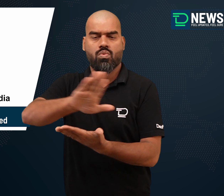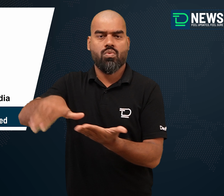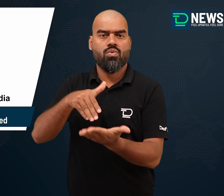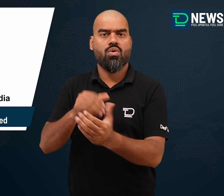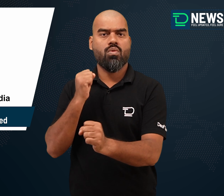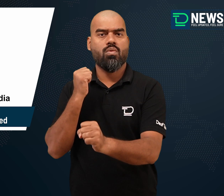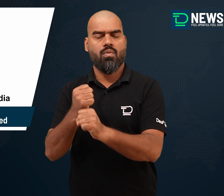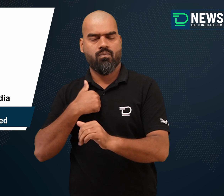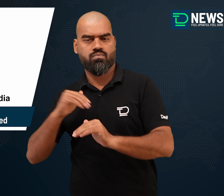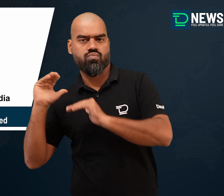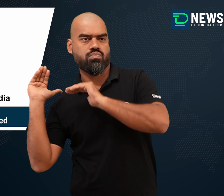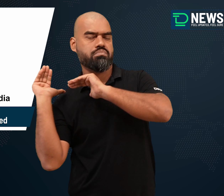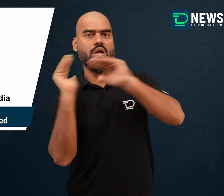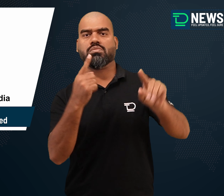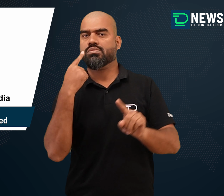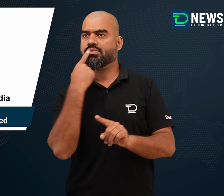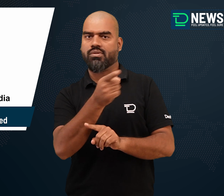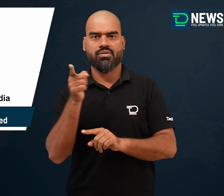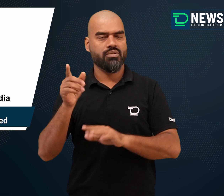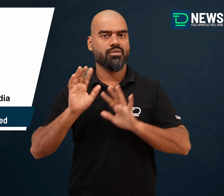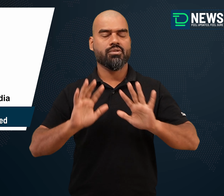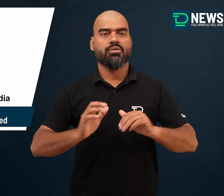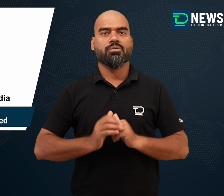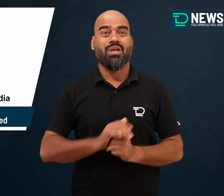assured central government support.